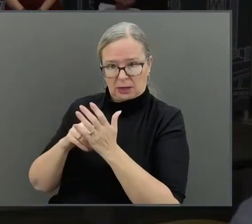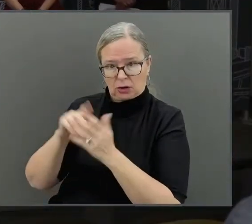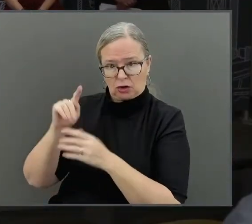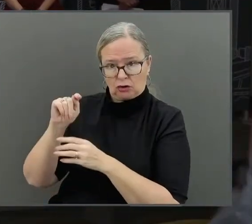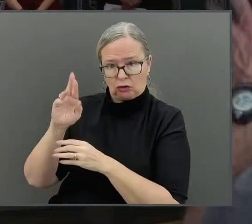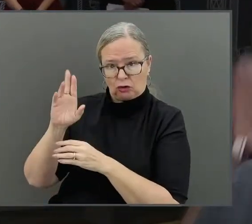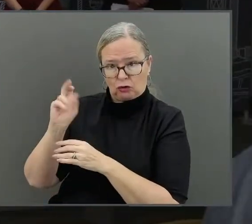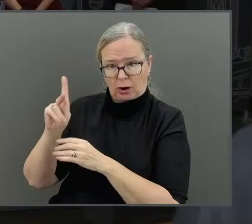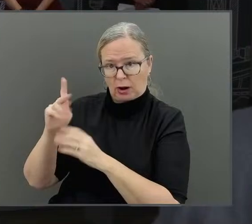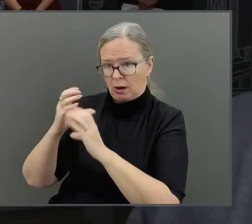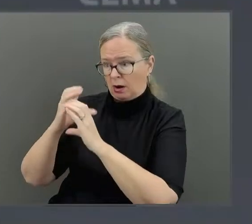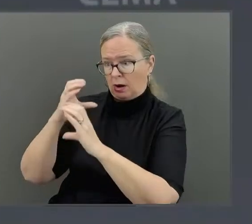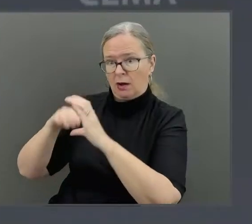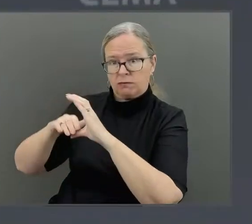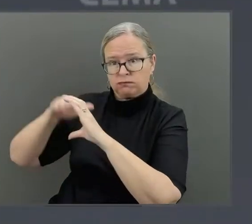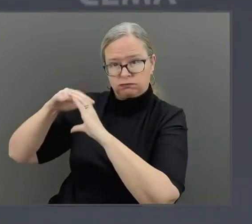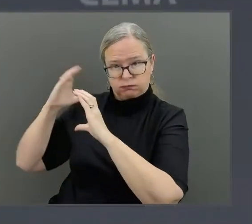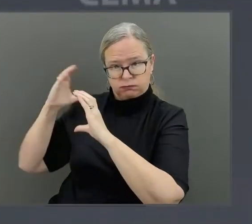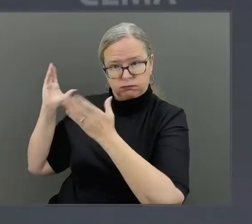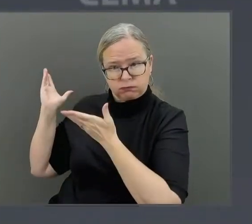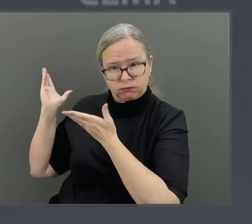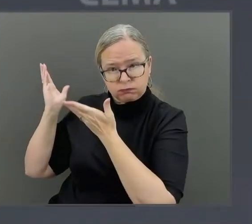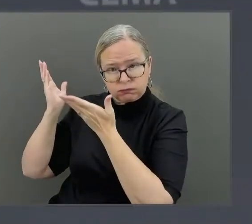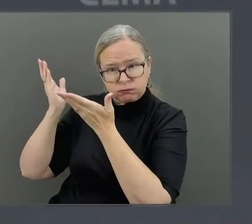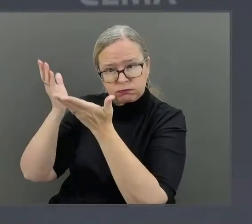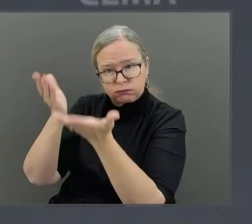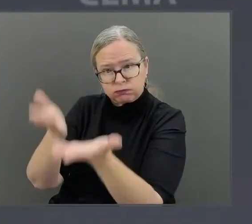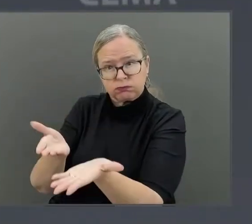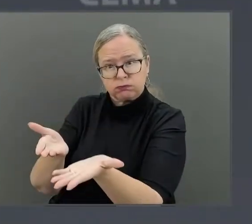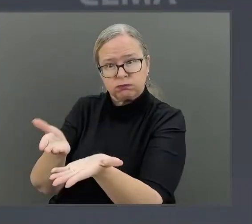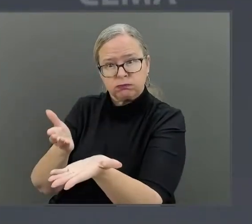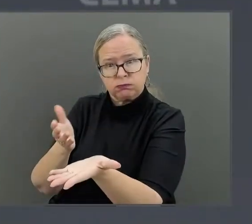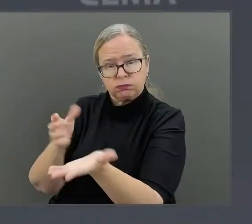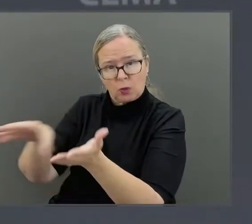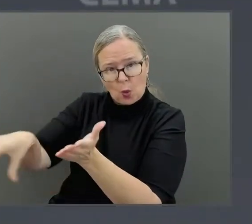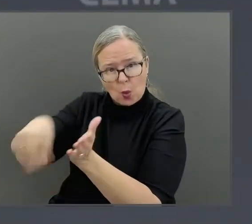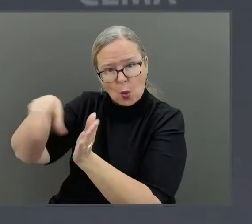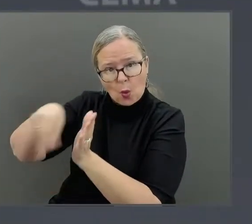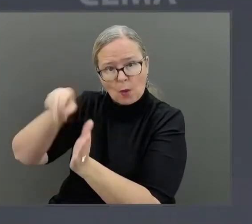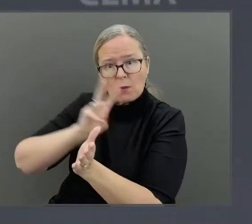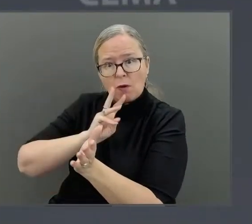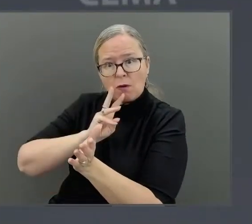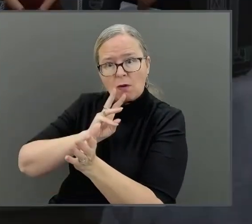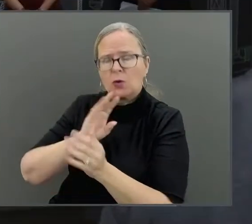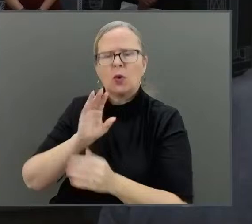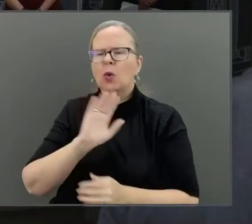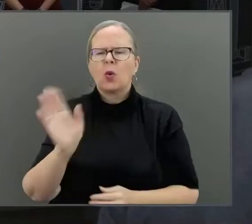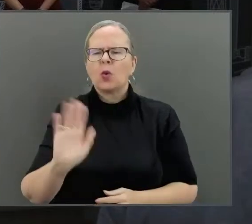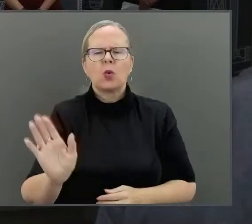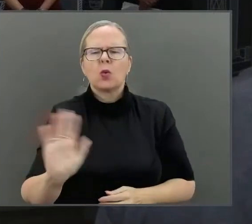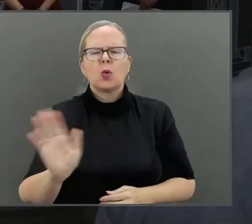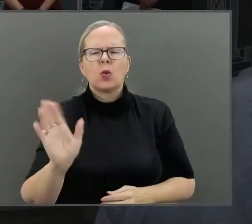have this will all be done through a process and it will all be done properly your bet with per